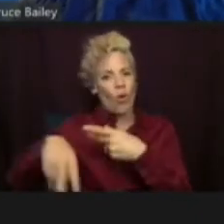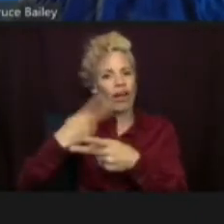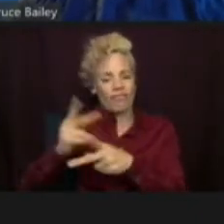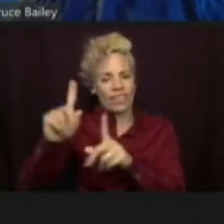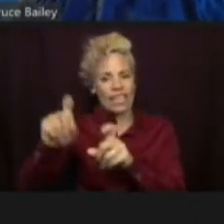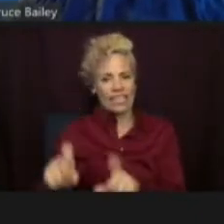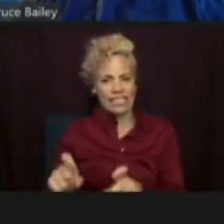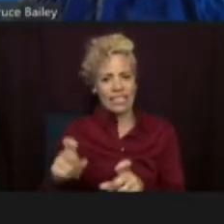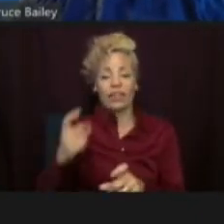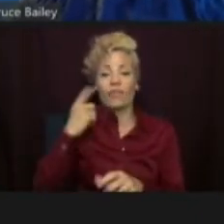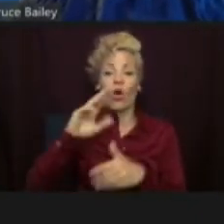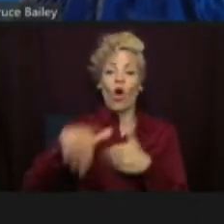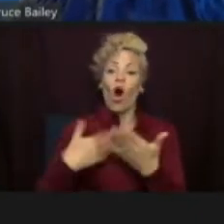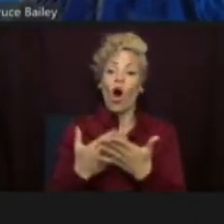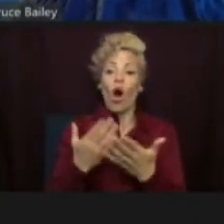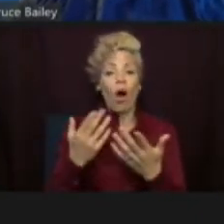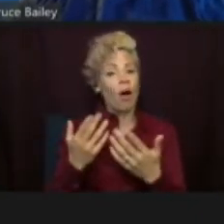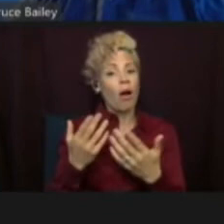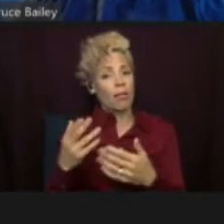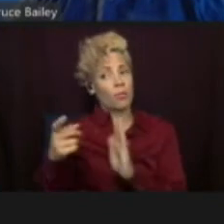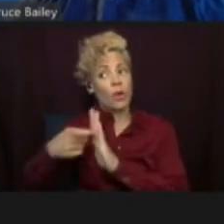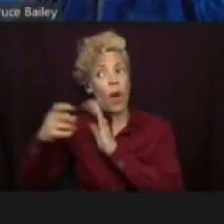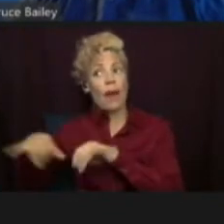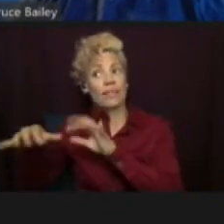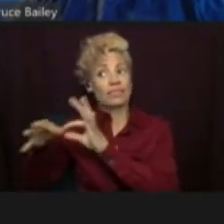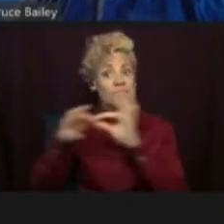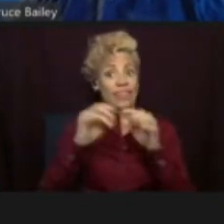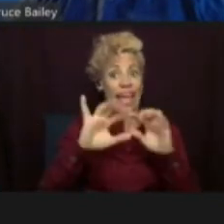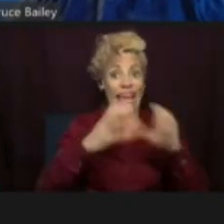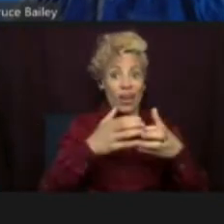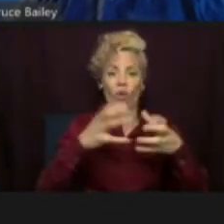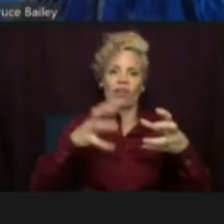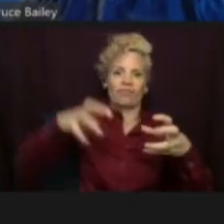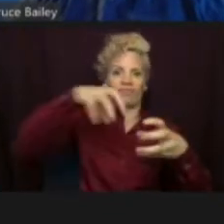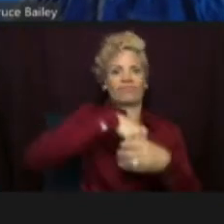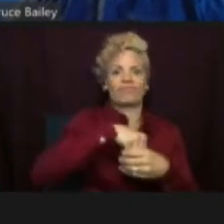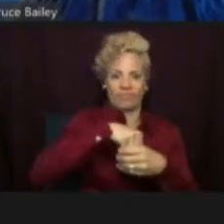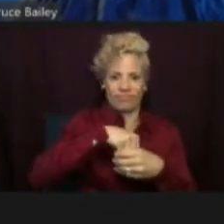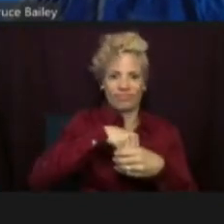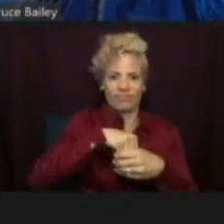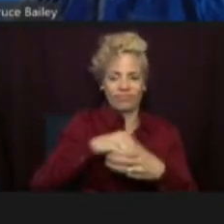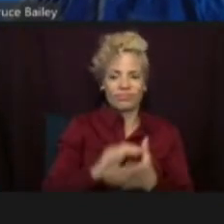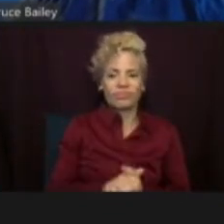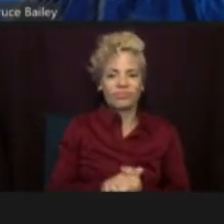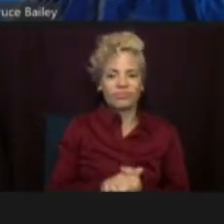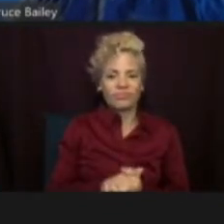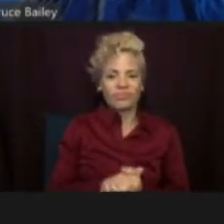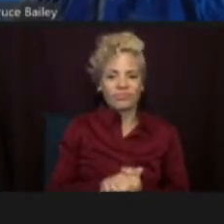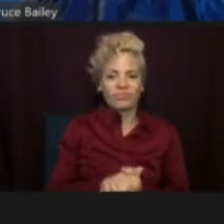related to that category, are grouped together. For example, there are categories